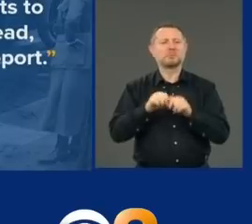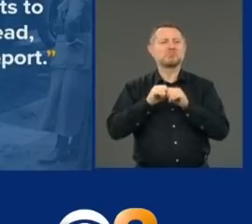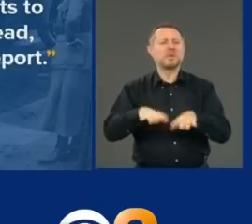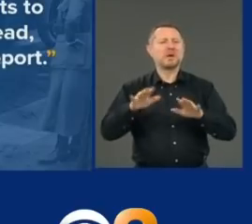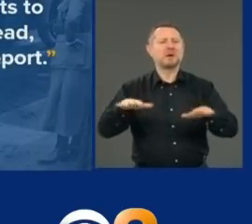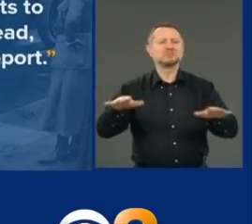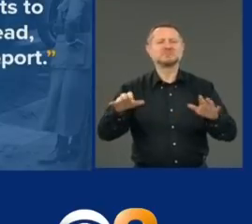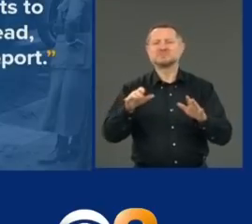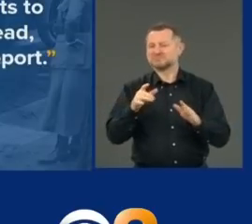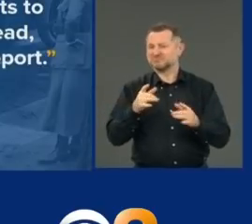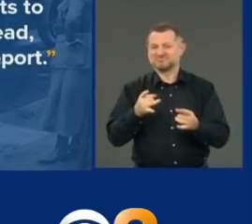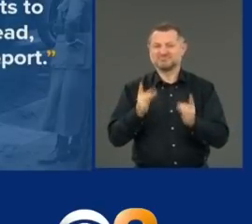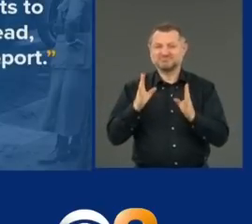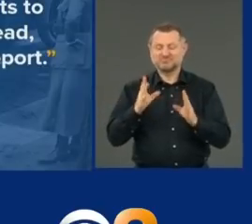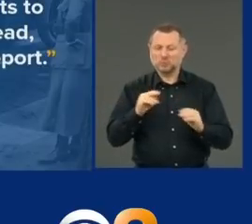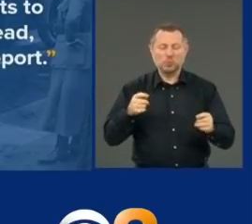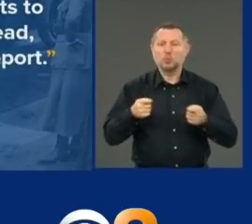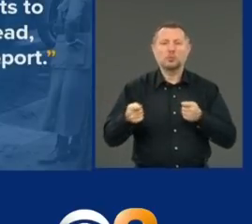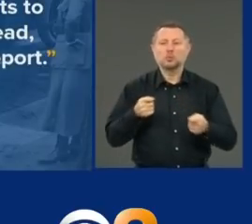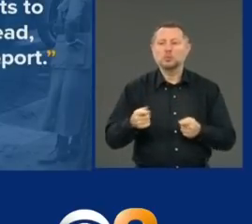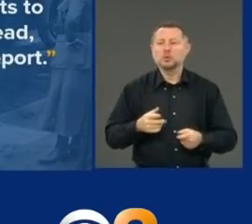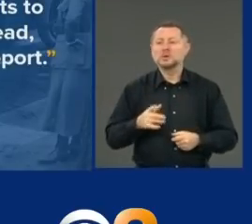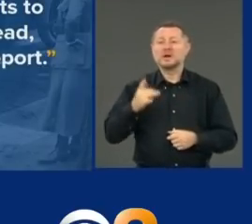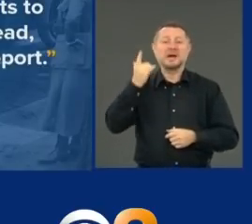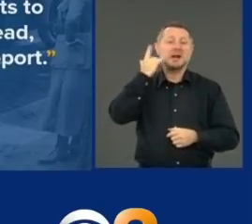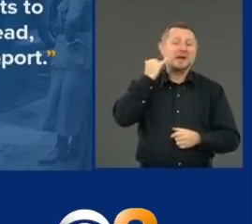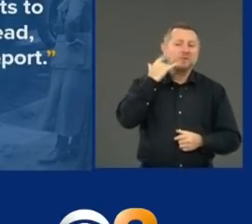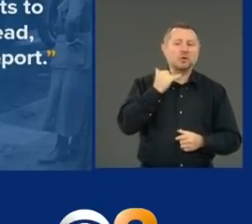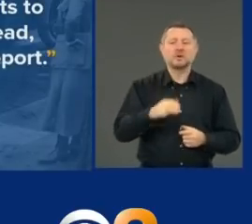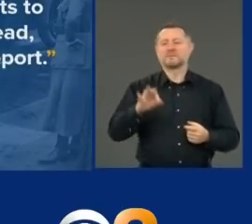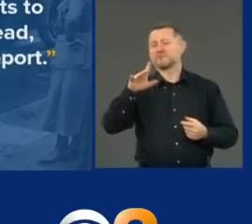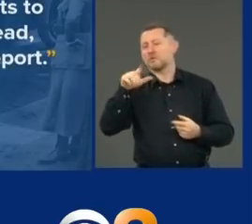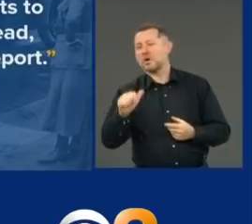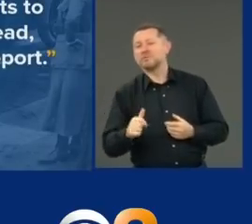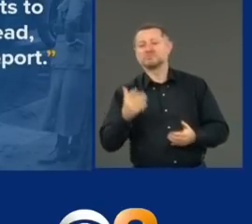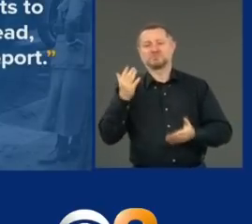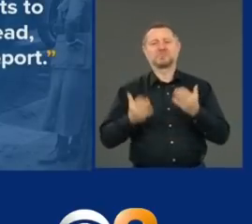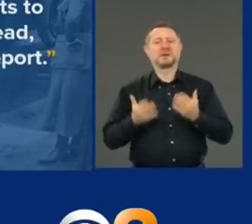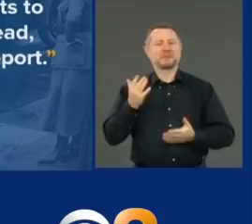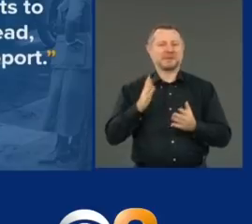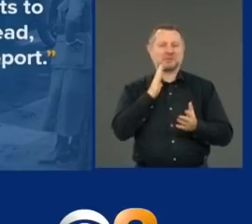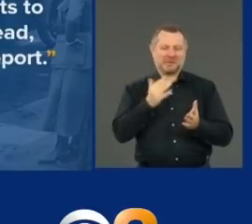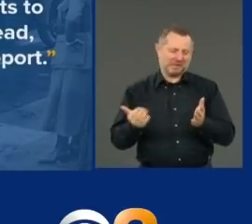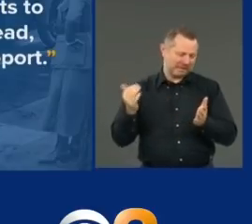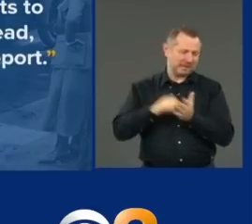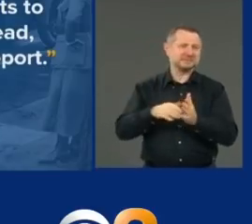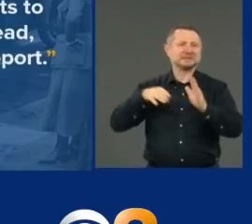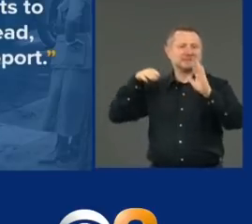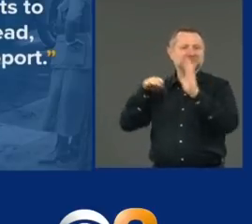WITH THE WASHINGTON POST WITH 24 STATES THAT MAY HAVE AN UNCONTROLLED GROWTH OF THE